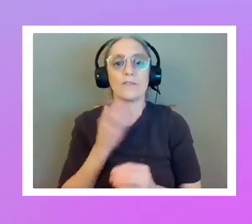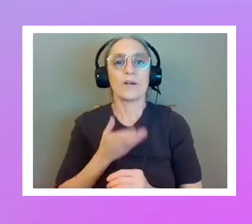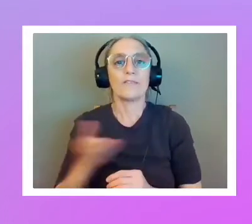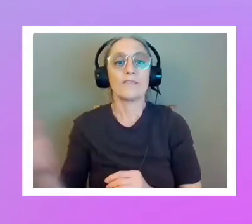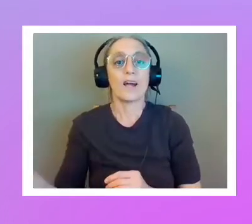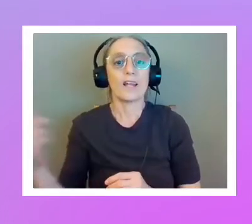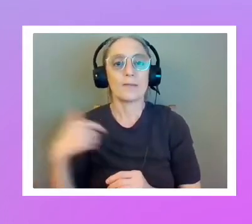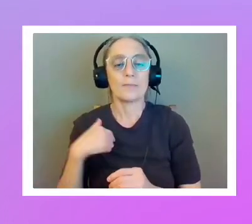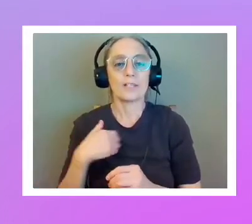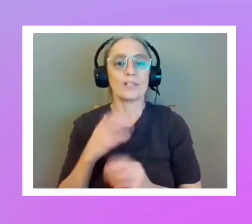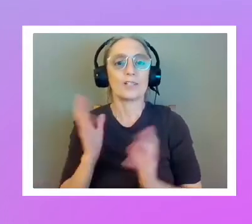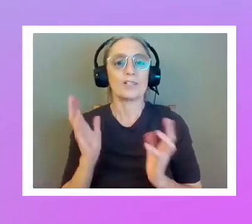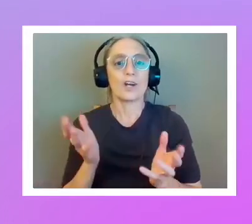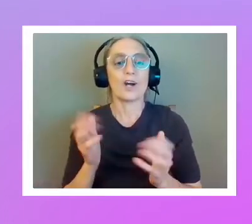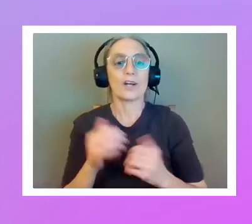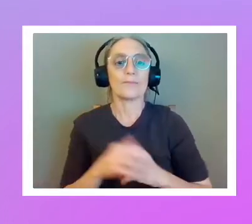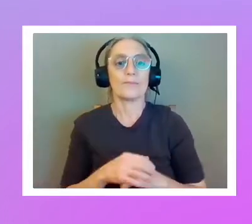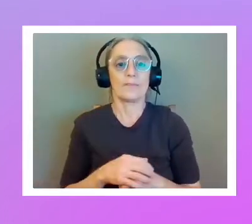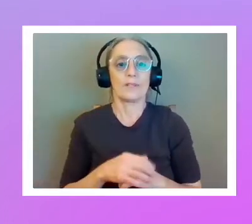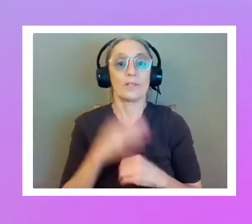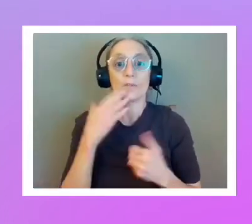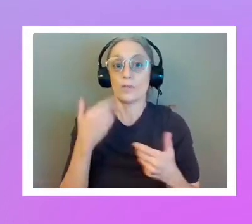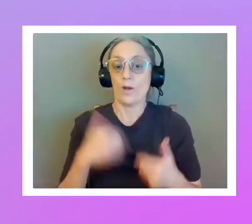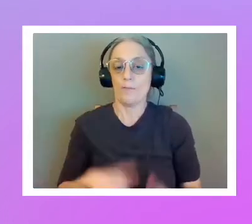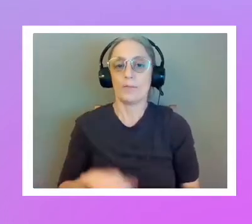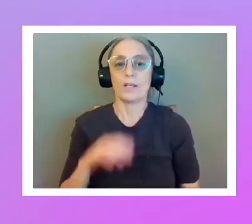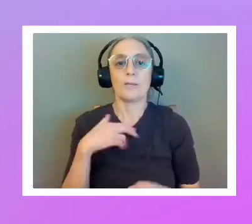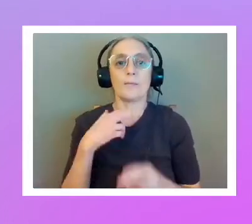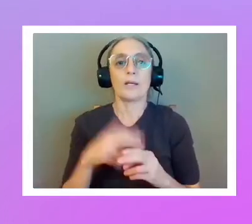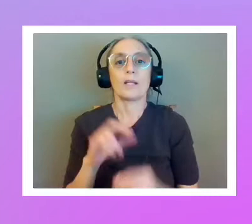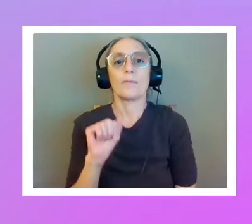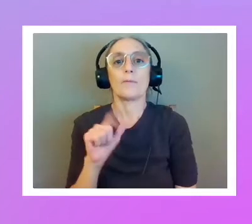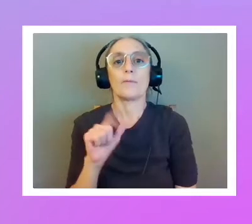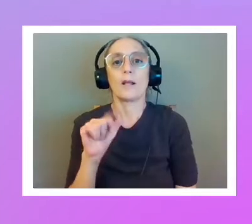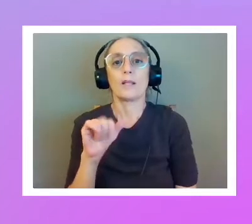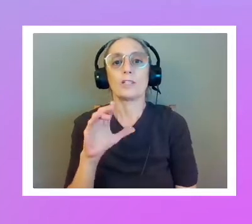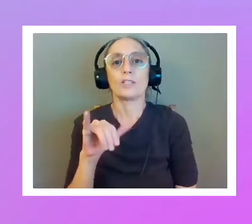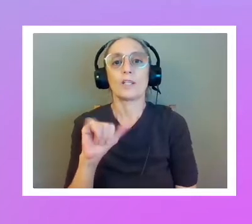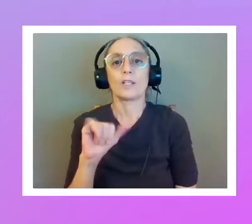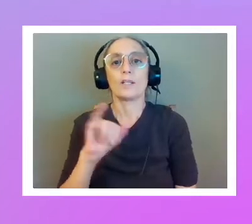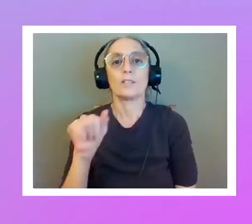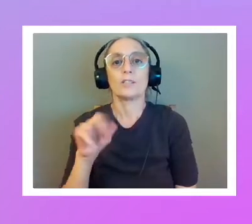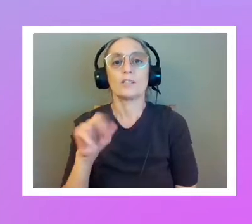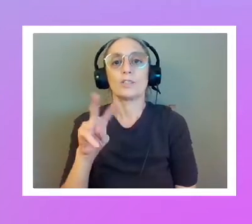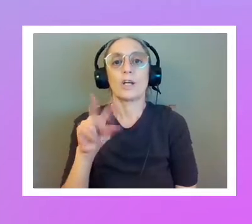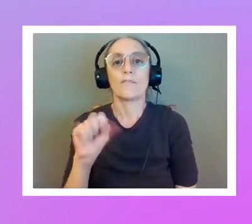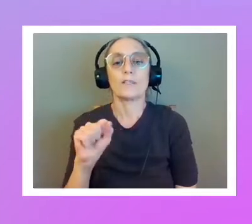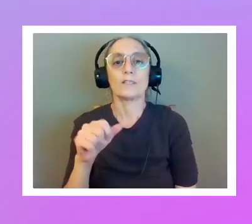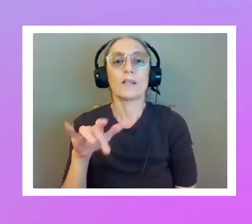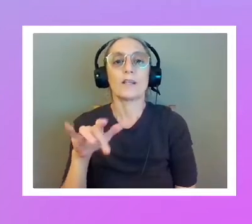in case you don't know me. My name is Alicia Jarvis. I have light brown hair, brown eyes,